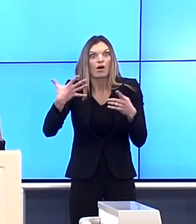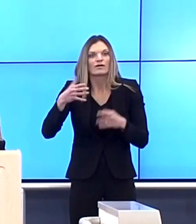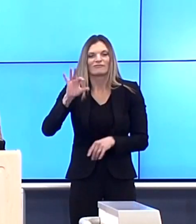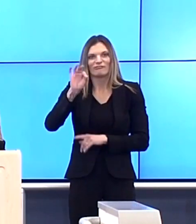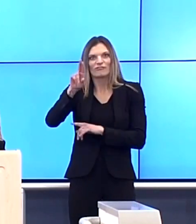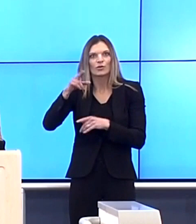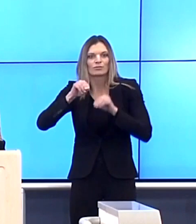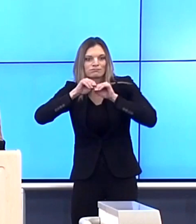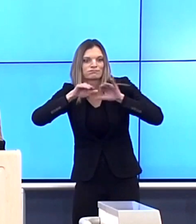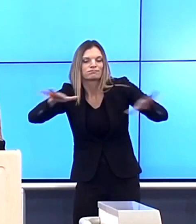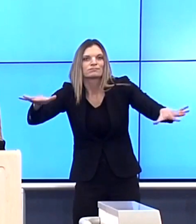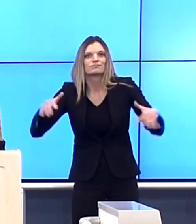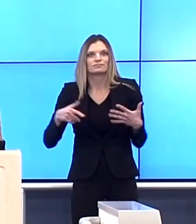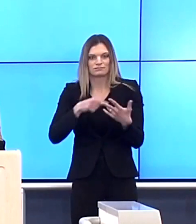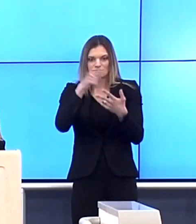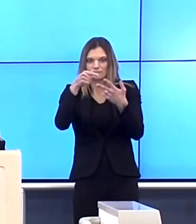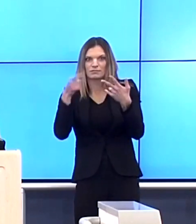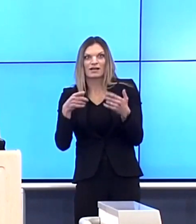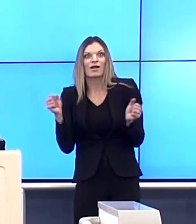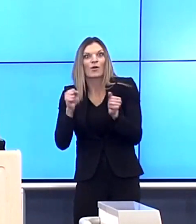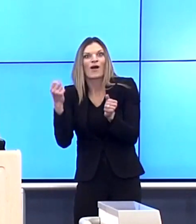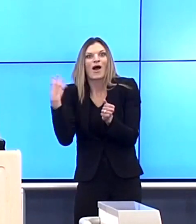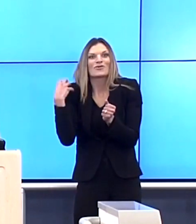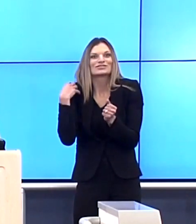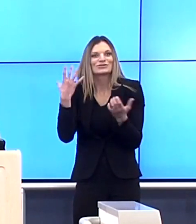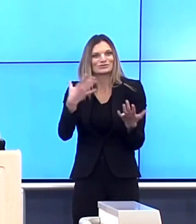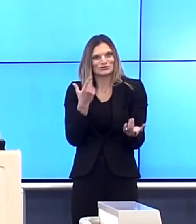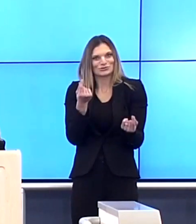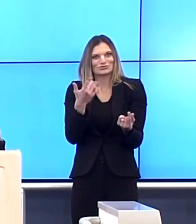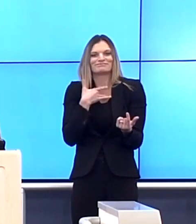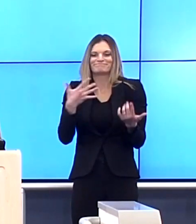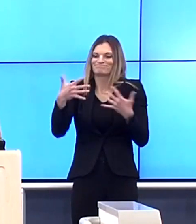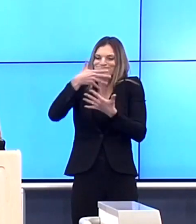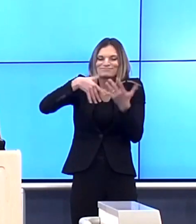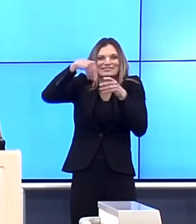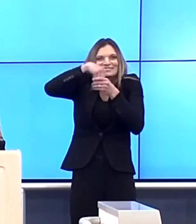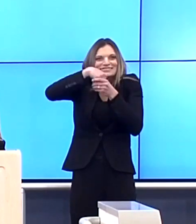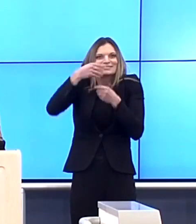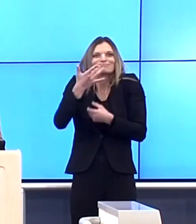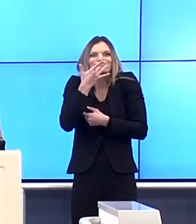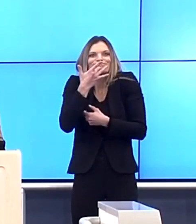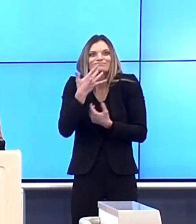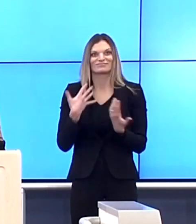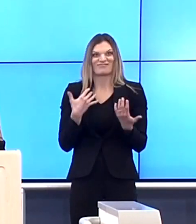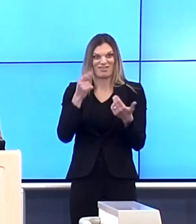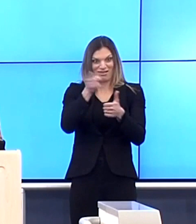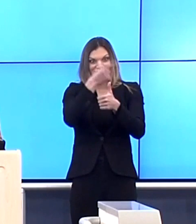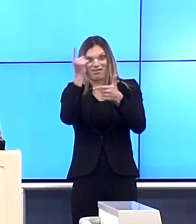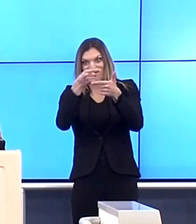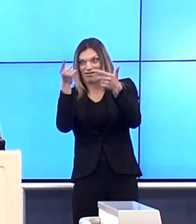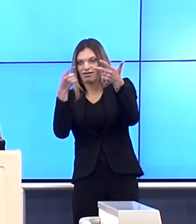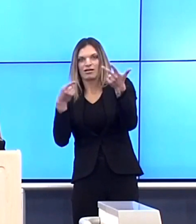CONVERGENCE OF THAT WITH SCHOOL, COMPLICATED BY FLU SEASON, AND COMPLICATED BY FLU SEASON, AND ACCELERATED BY LOW TEMPERATURES, ACCELERATED BY LOW TEMPERATURES, DRIVING US ALL INSIDE.